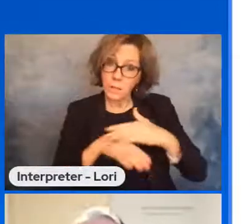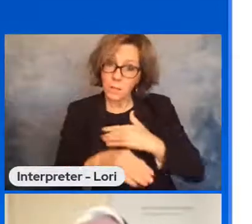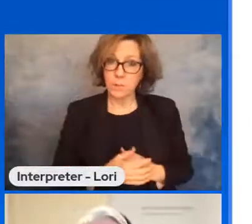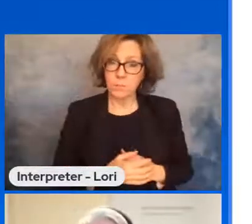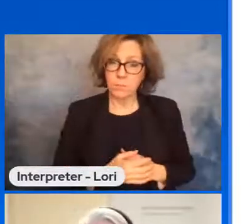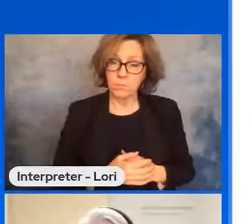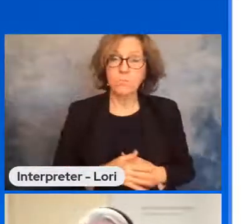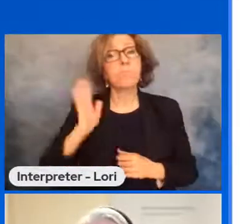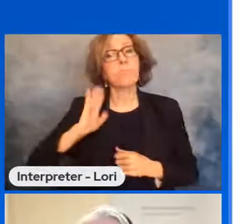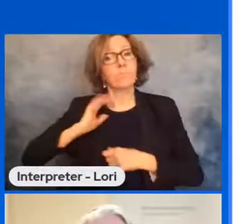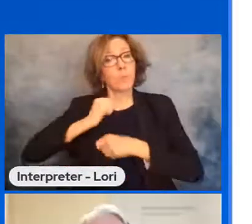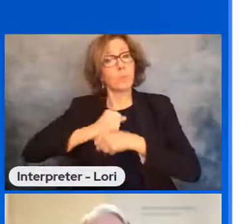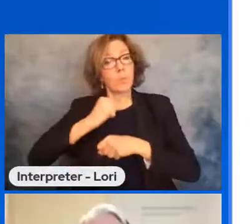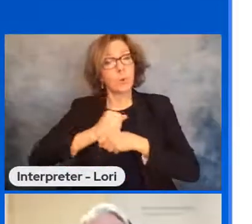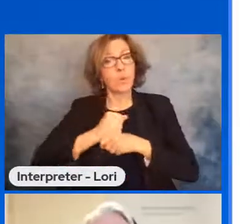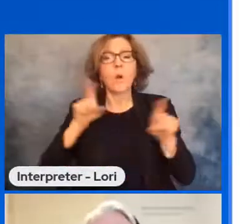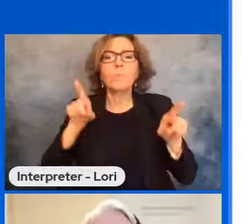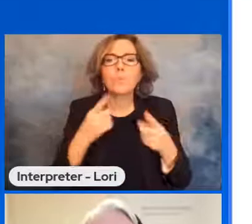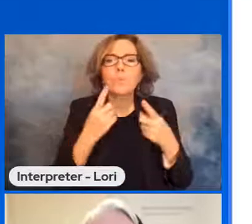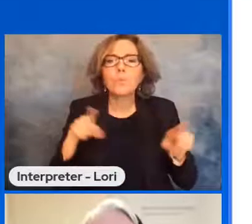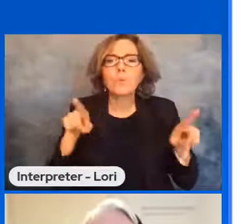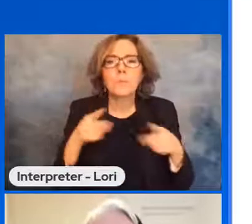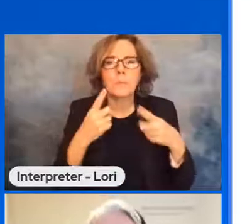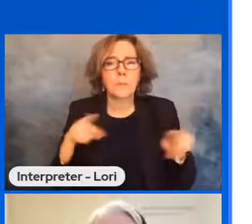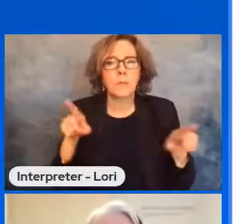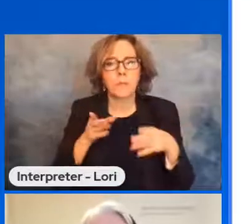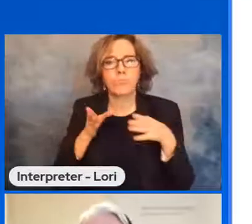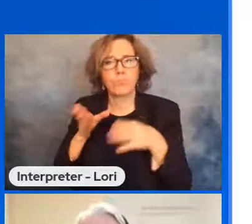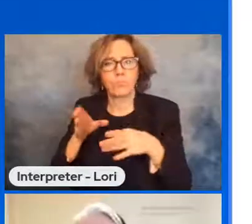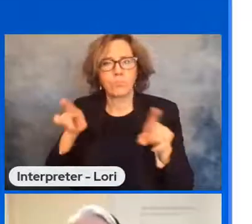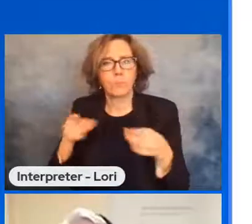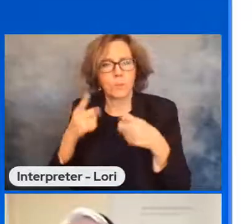and a test engineer came into my meeting. She turned on VoiceOver.